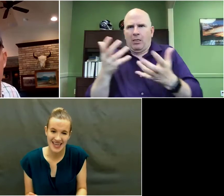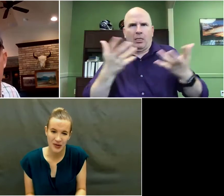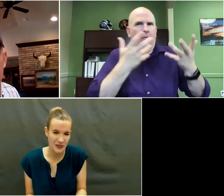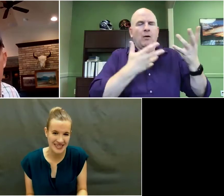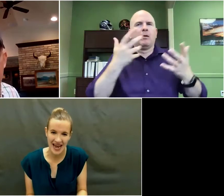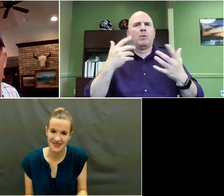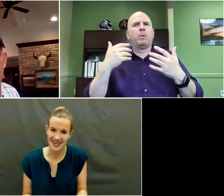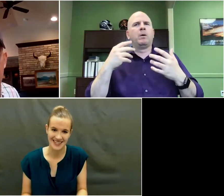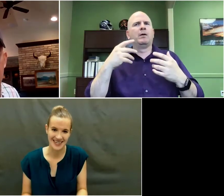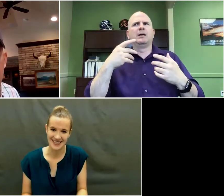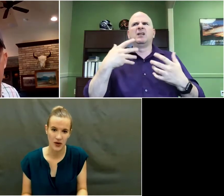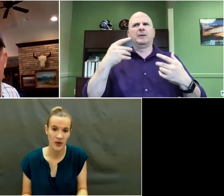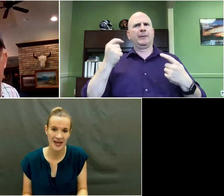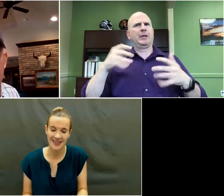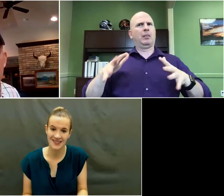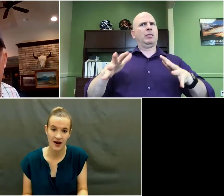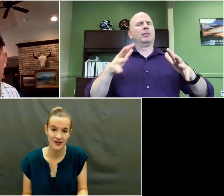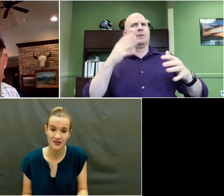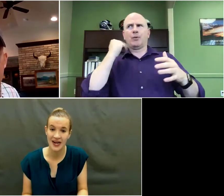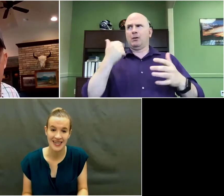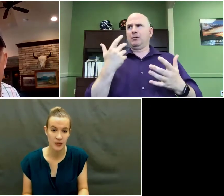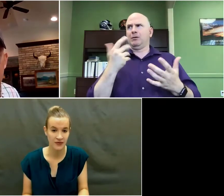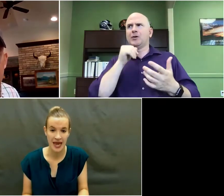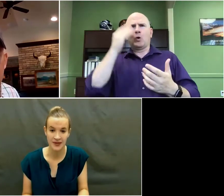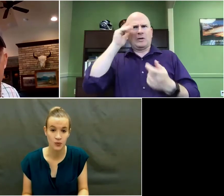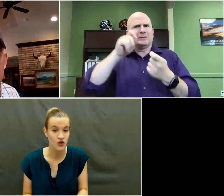that point, we didn't have texting. So we were in these cars trying to get away from campus with no